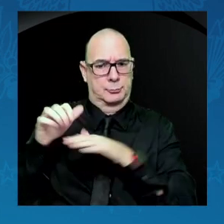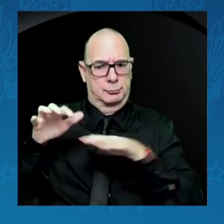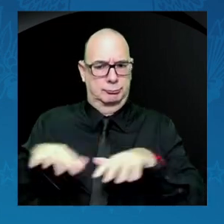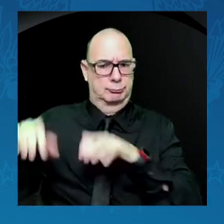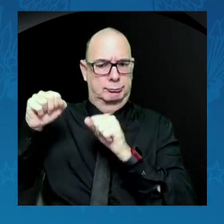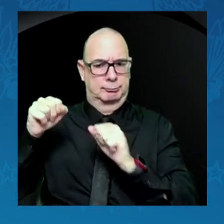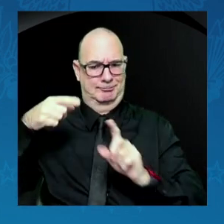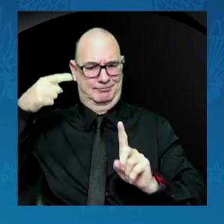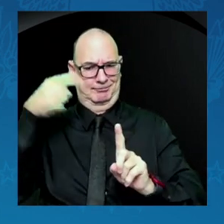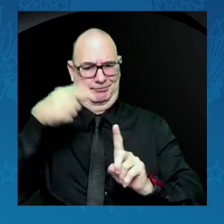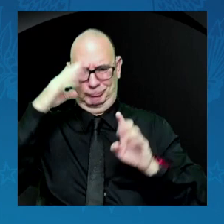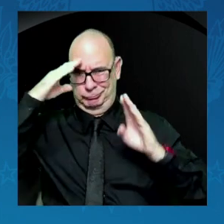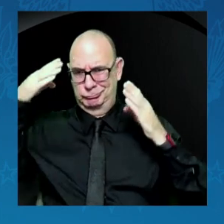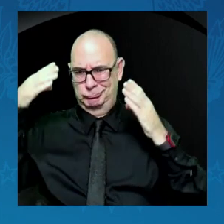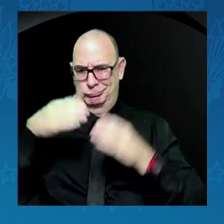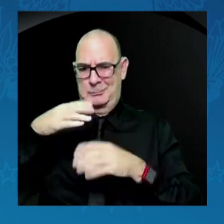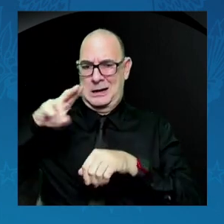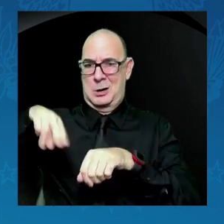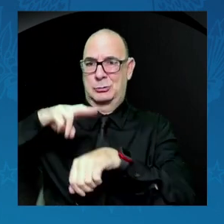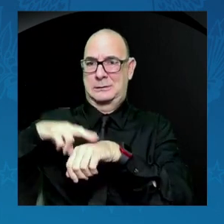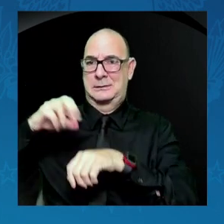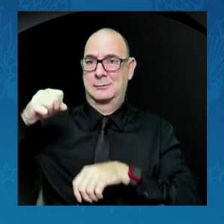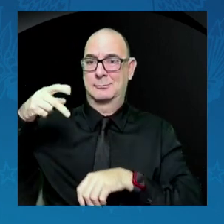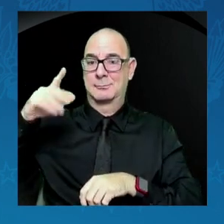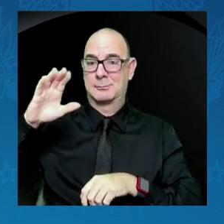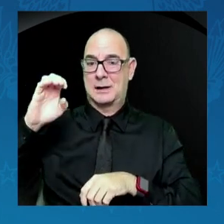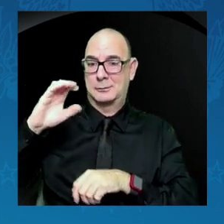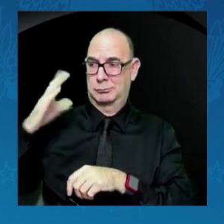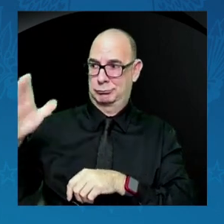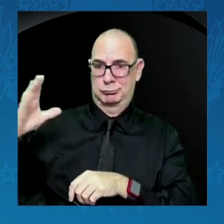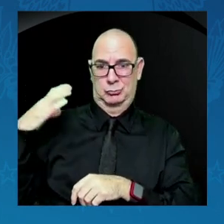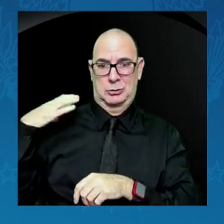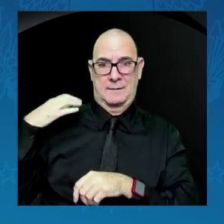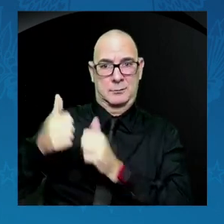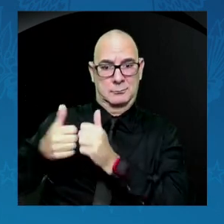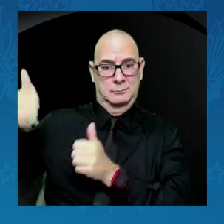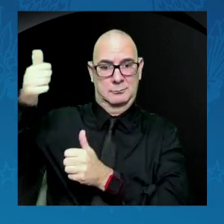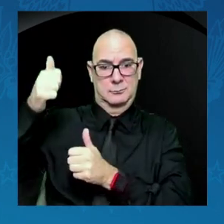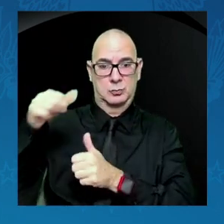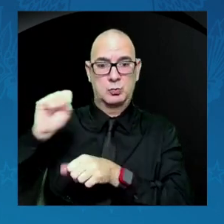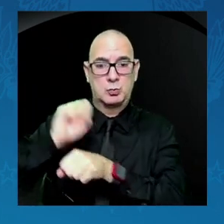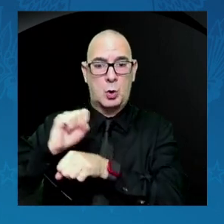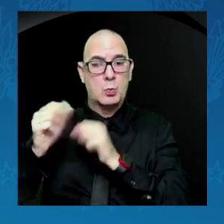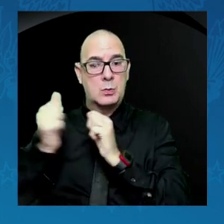which she chairs and also her work with President Biden in leading the global campaign